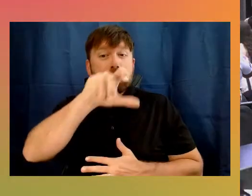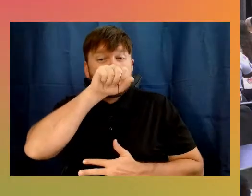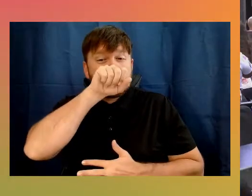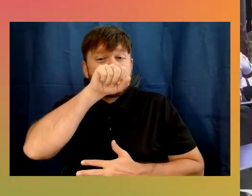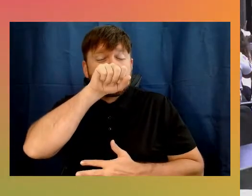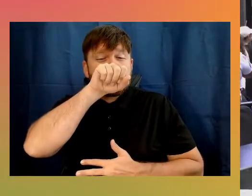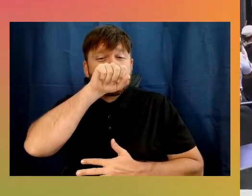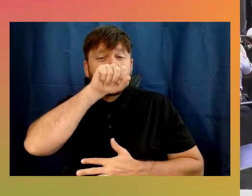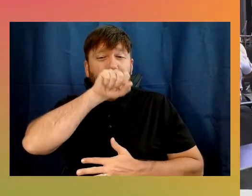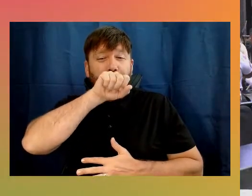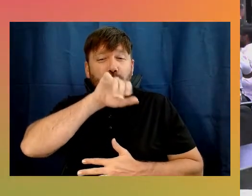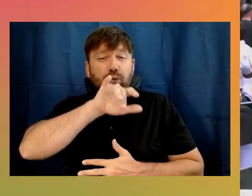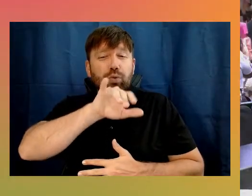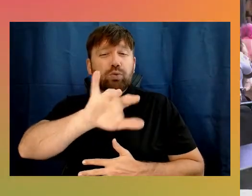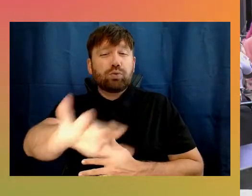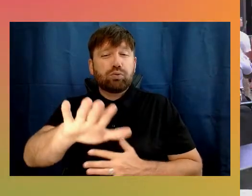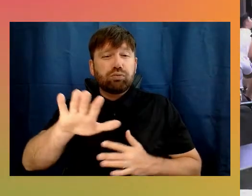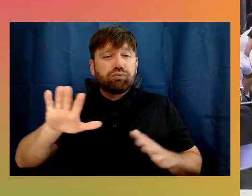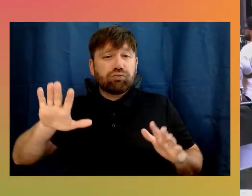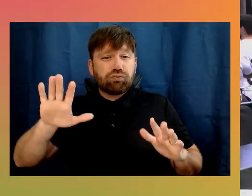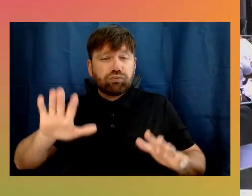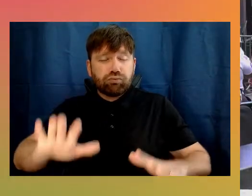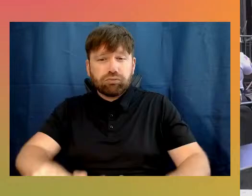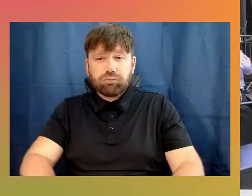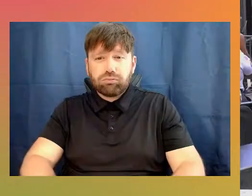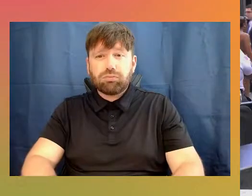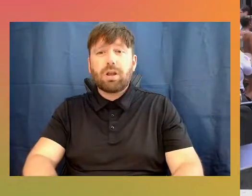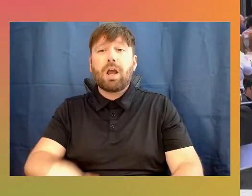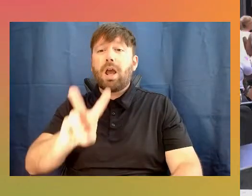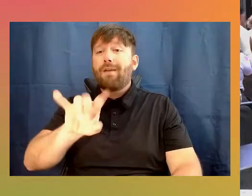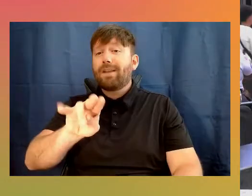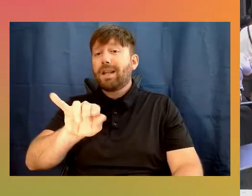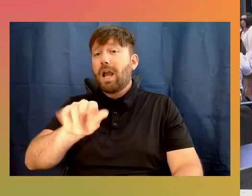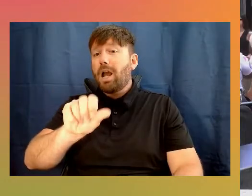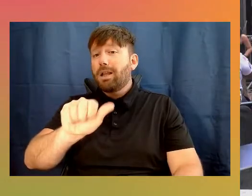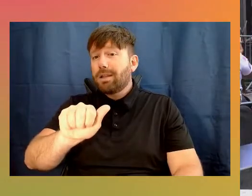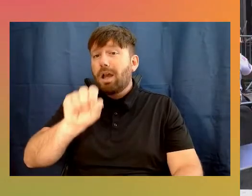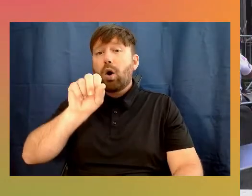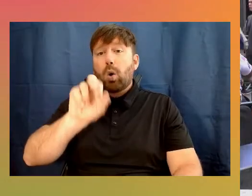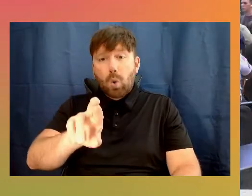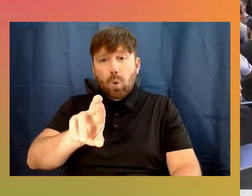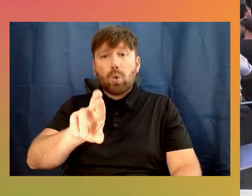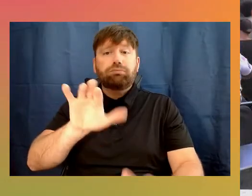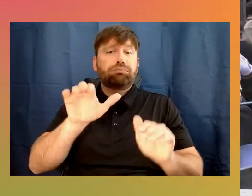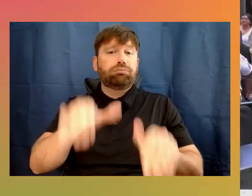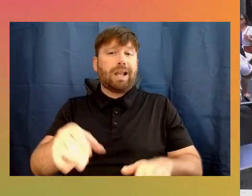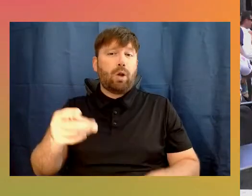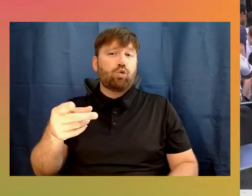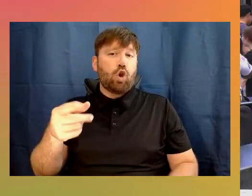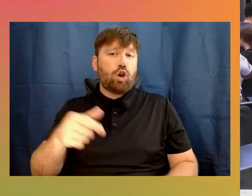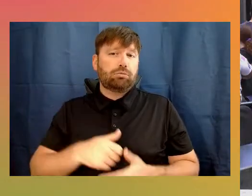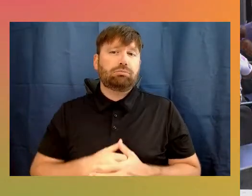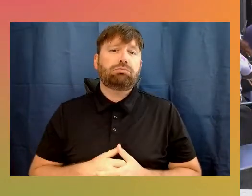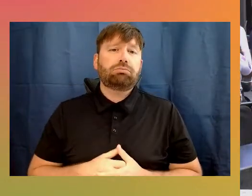THAT IS SPICY. TAKE ONE MORE BIG INHALE.